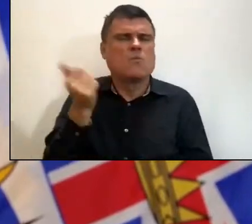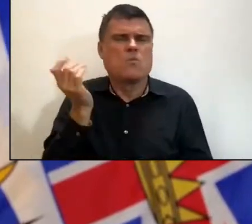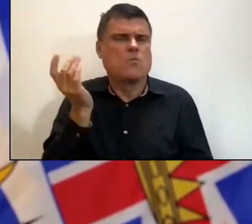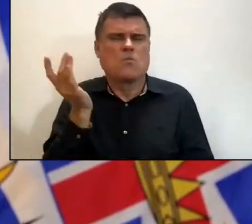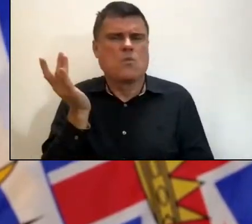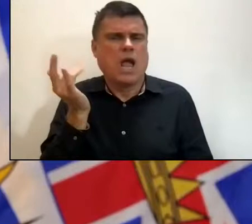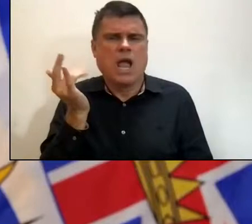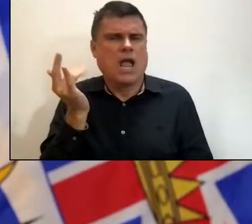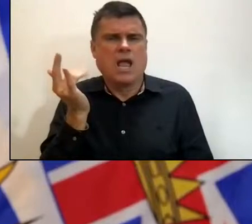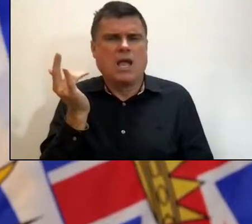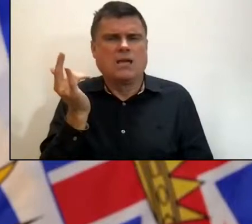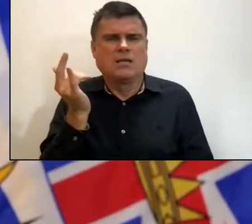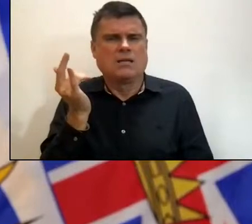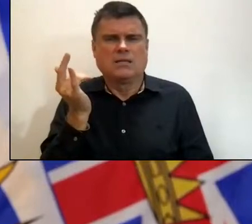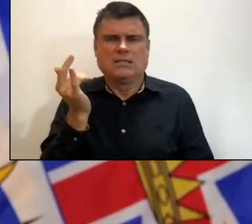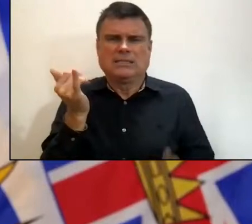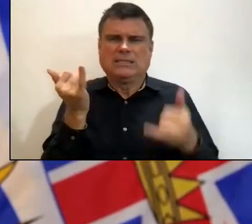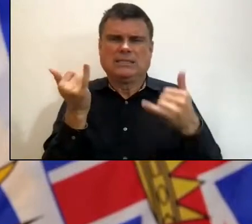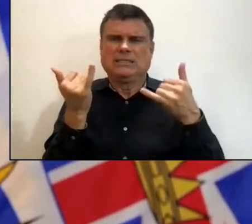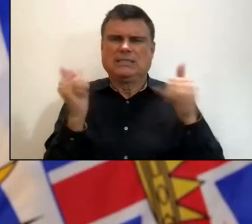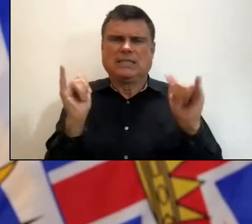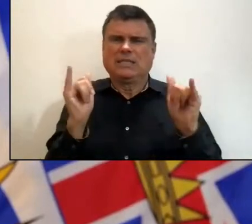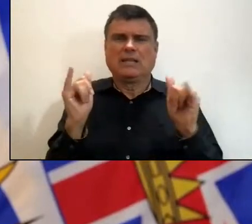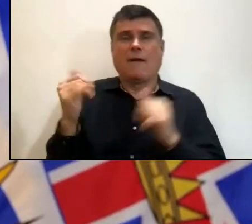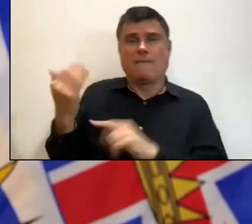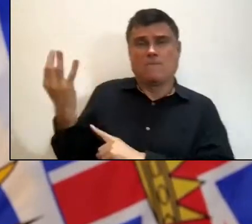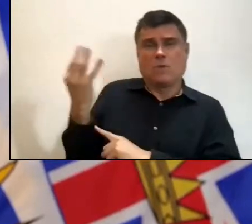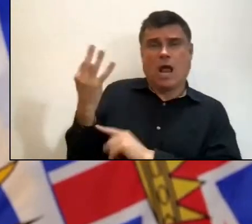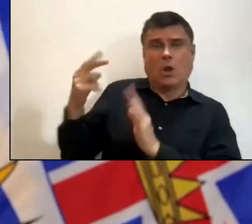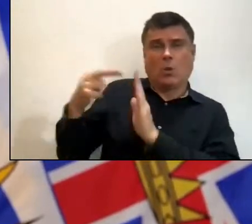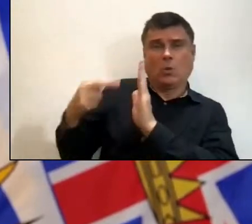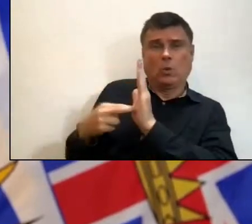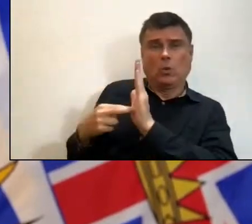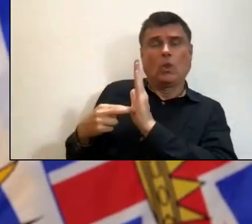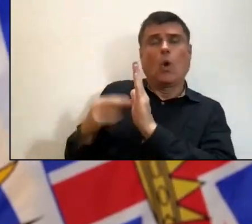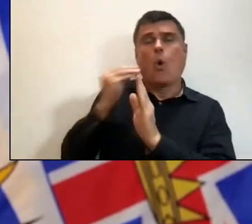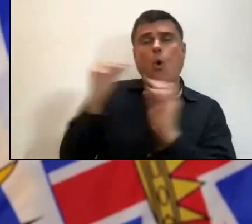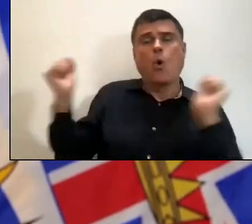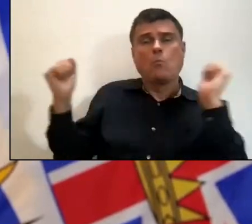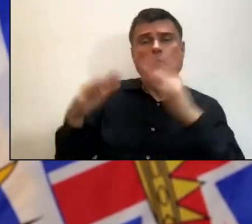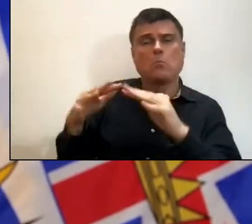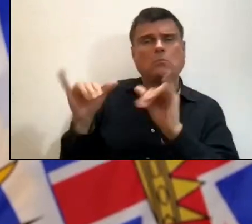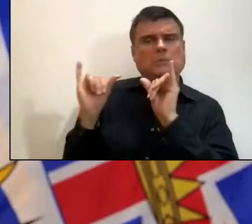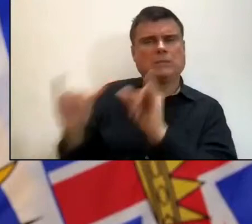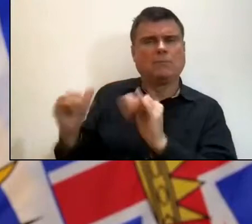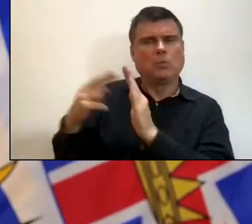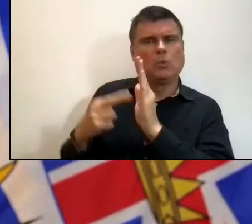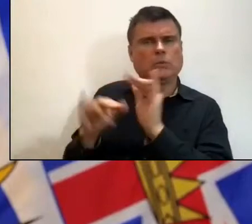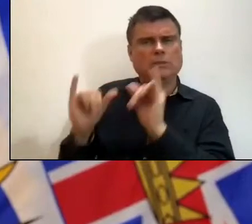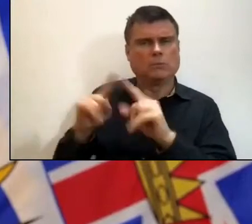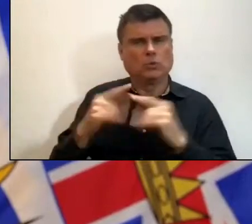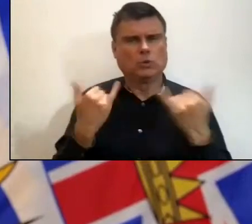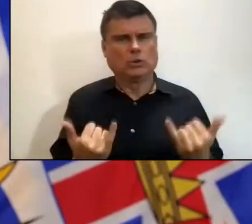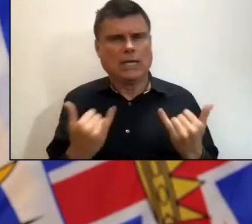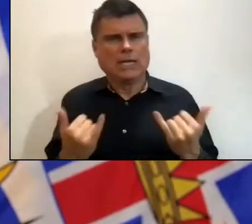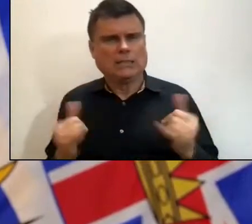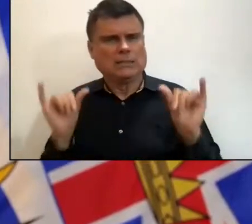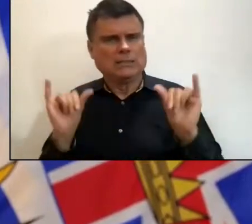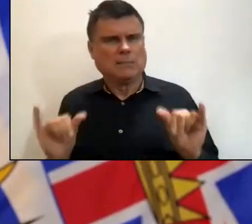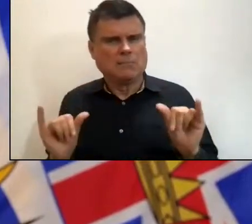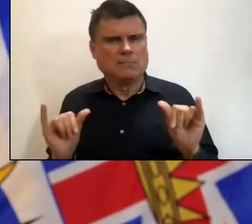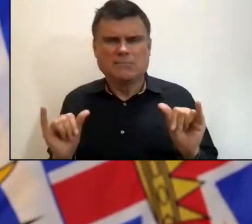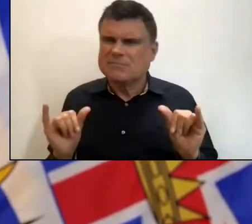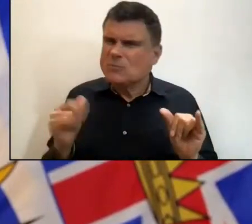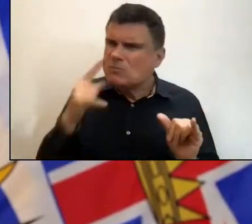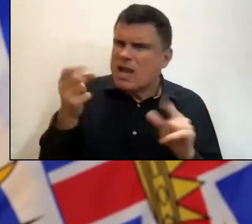more limits on that.